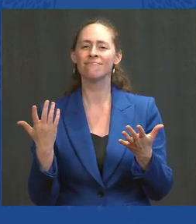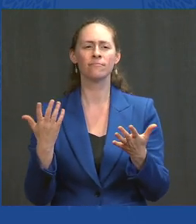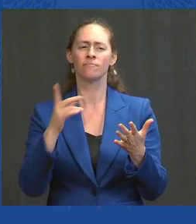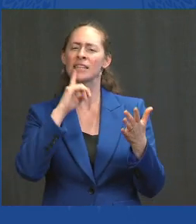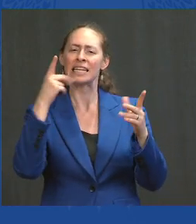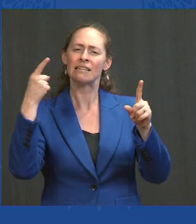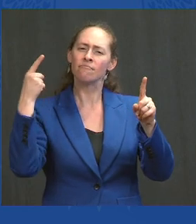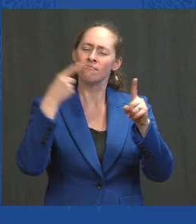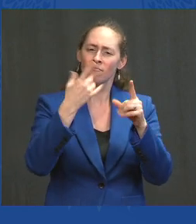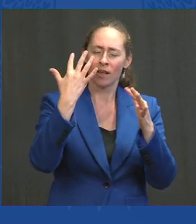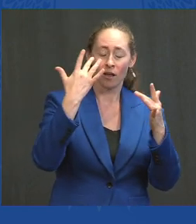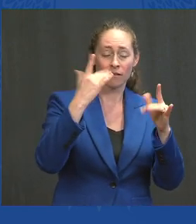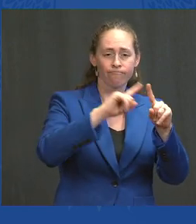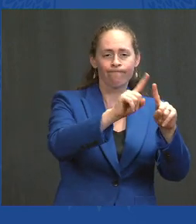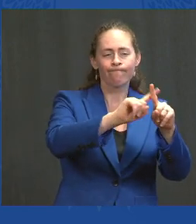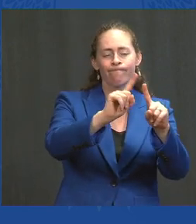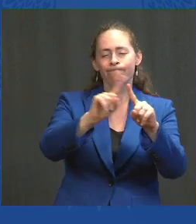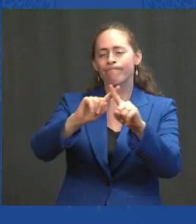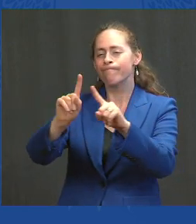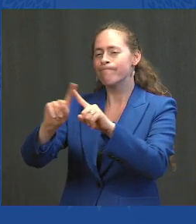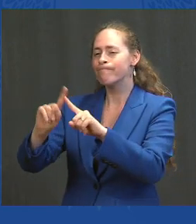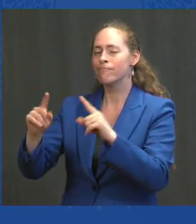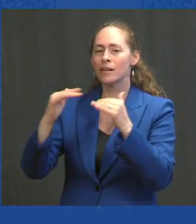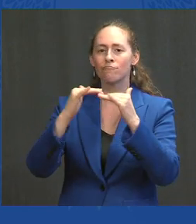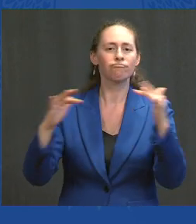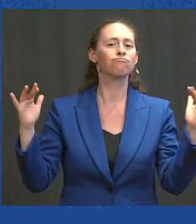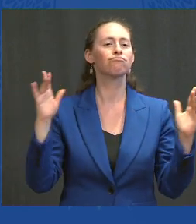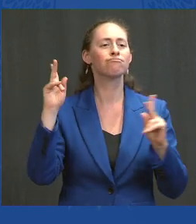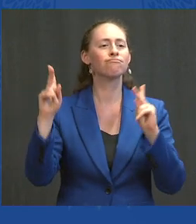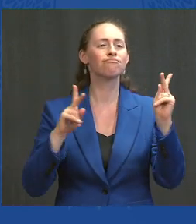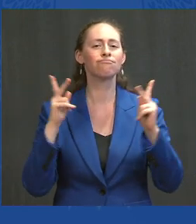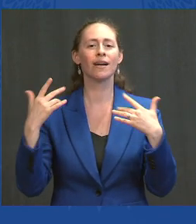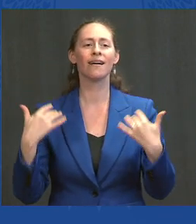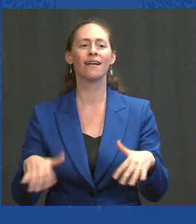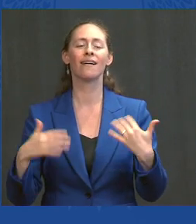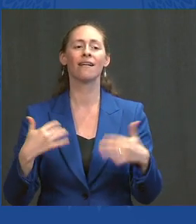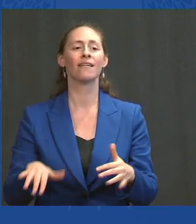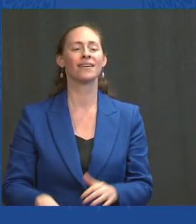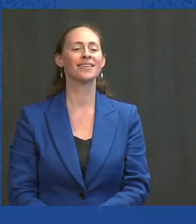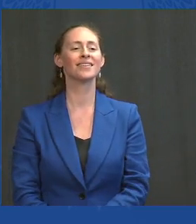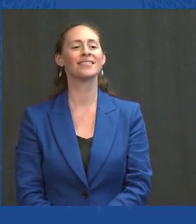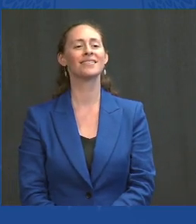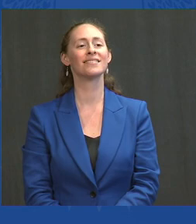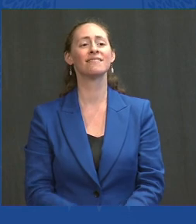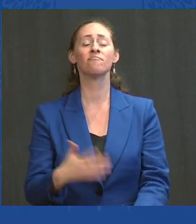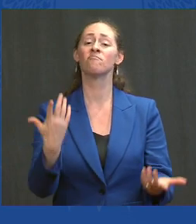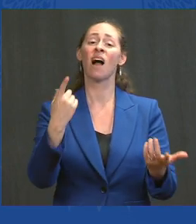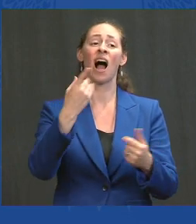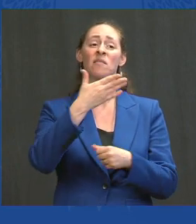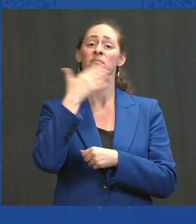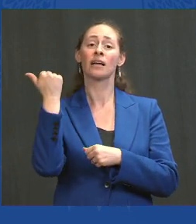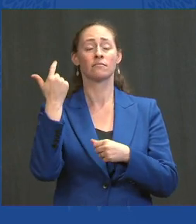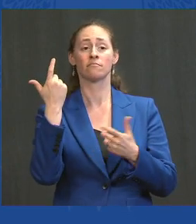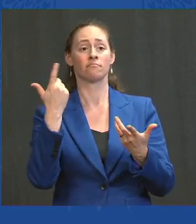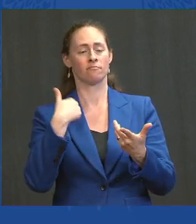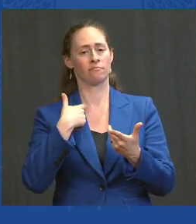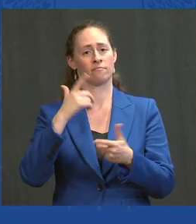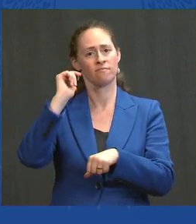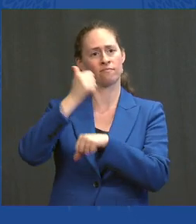But there is one thing that does define us a country: We were founded on an idea that,